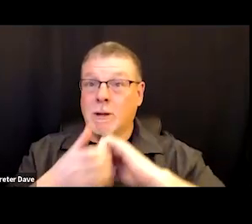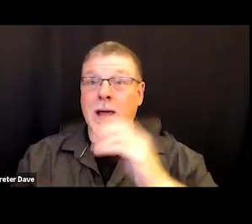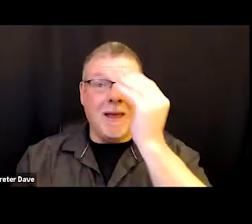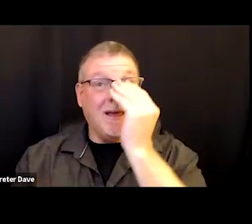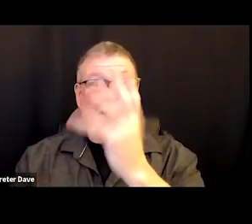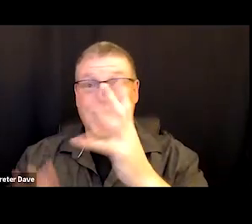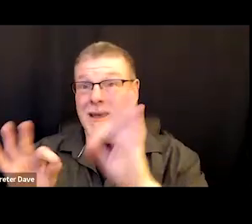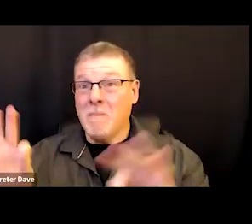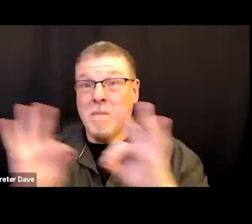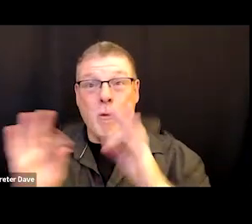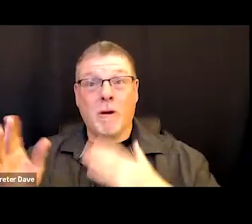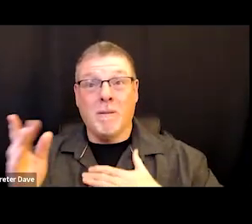is to ensure that we have